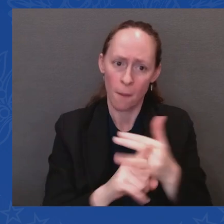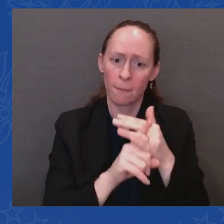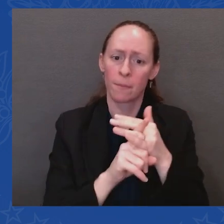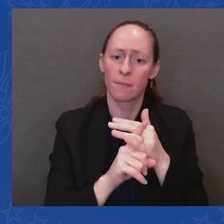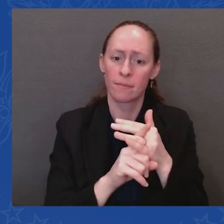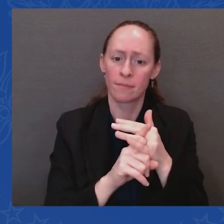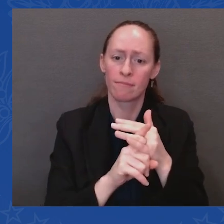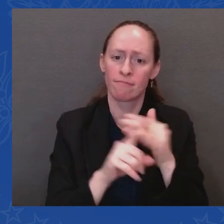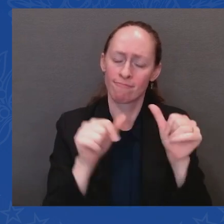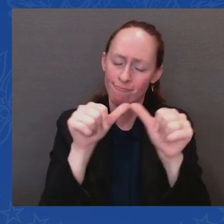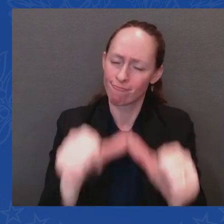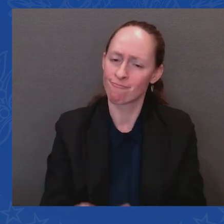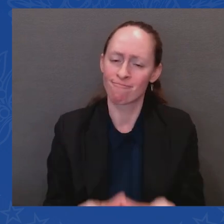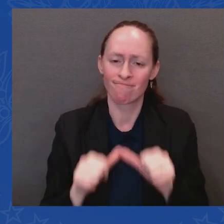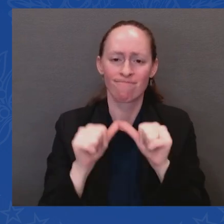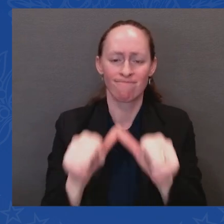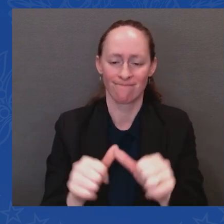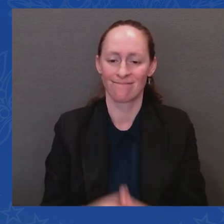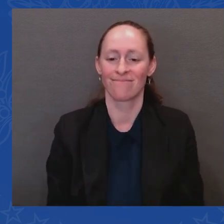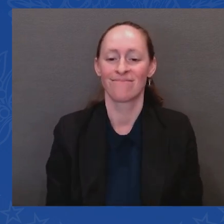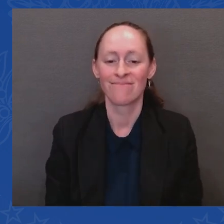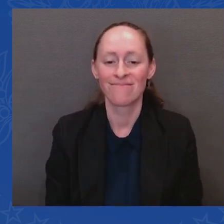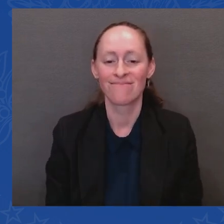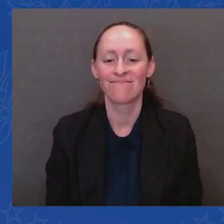With that it is now my great honor,